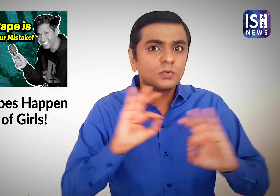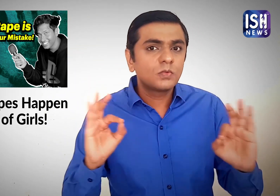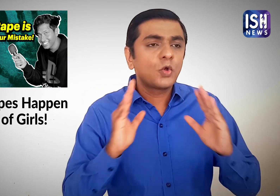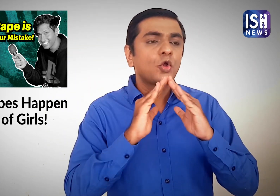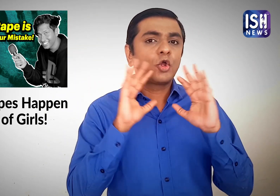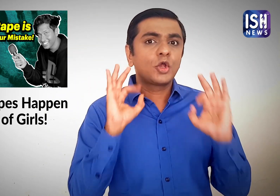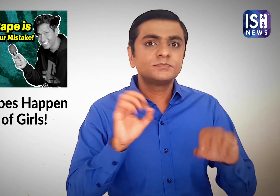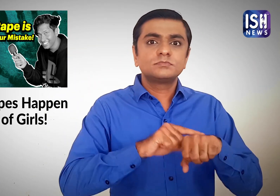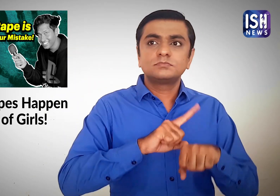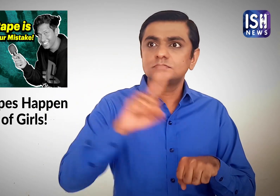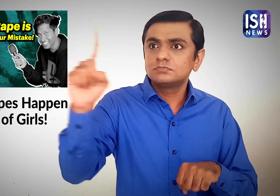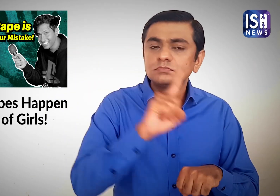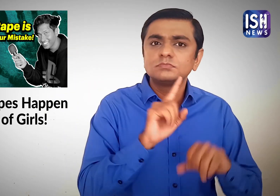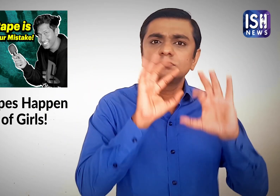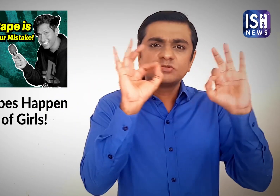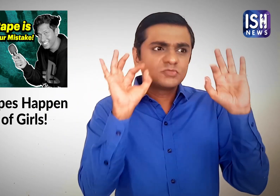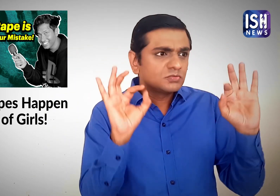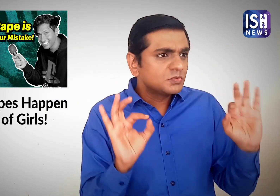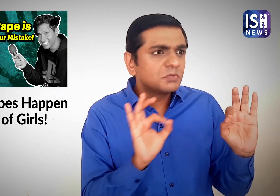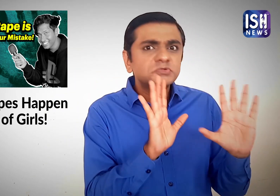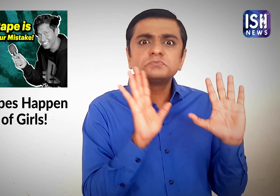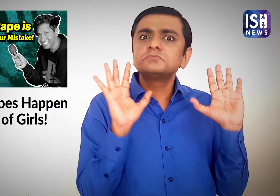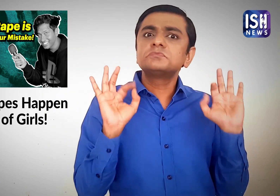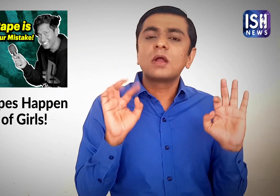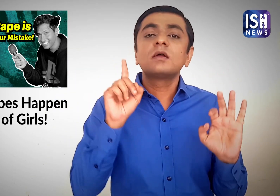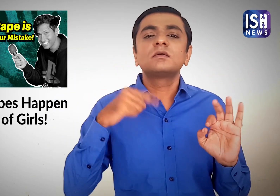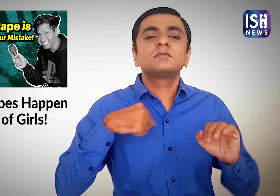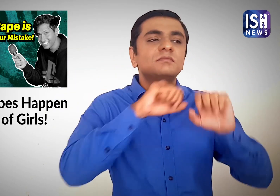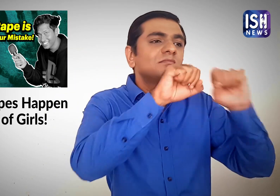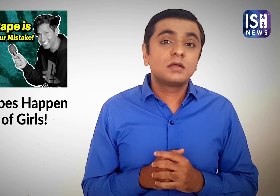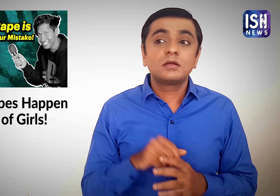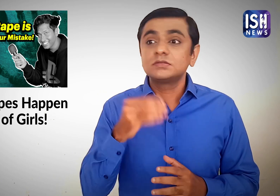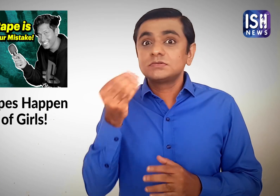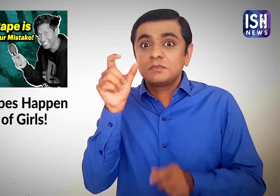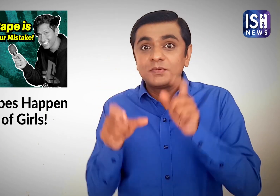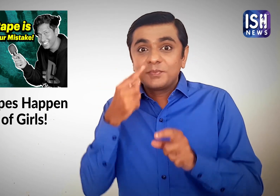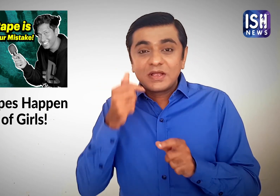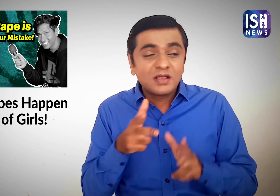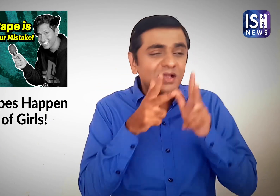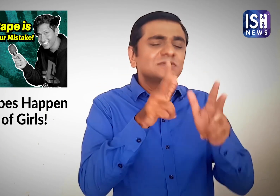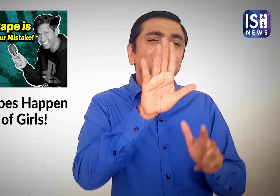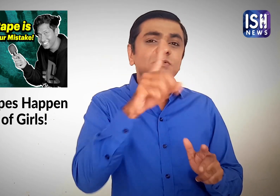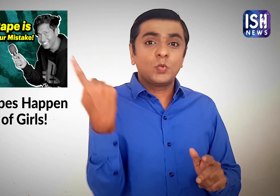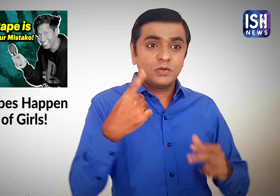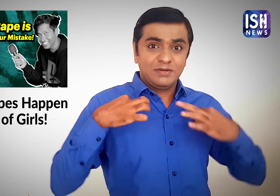All this excites men. Which is why it leads to rapes. It's not the man's fault.